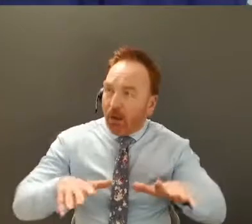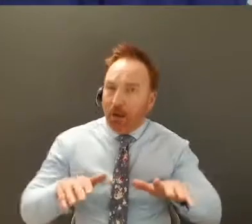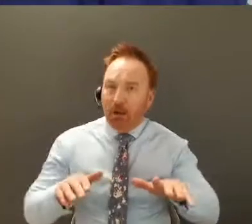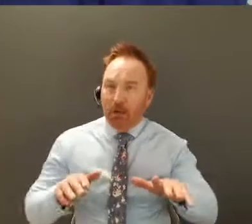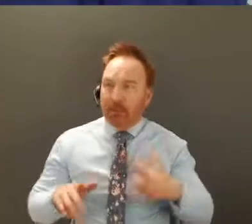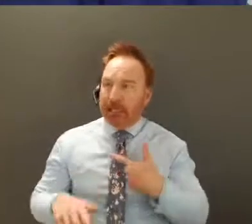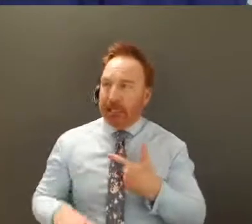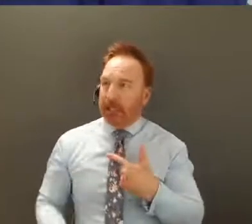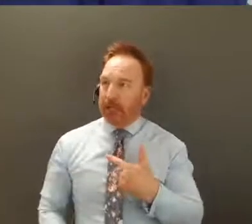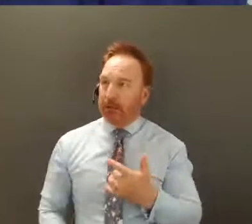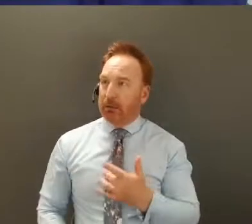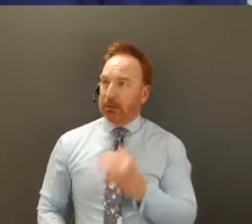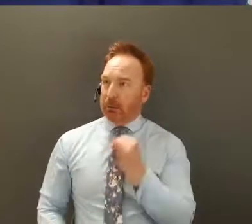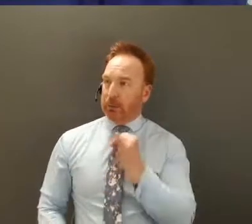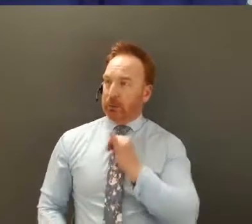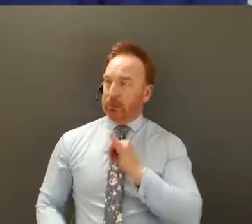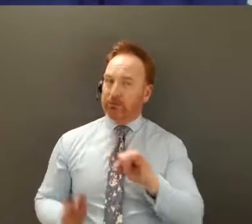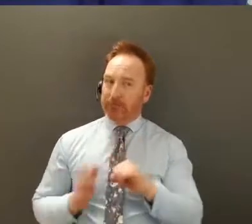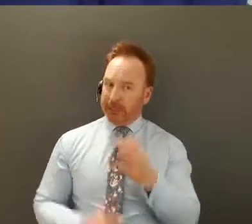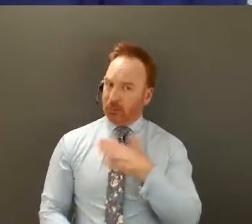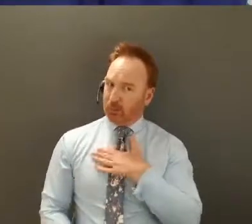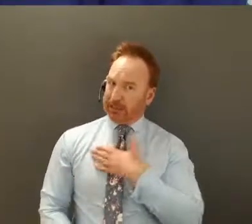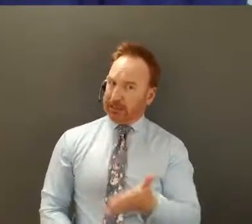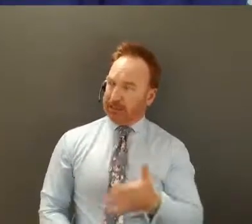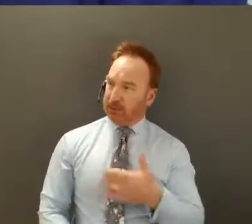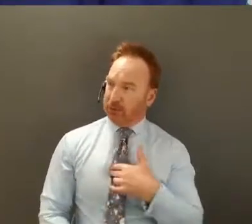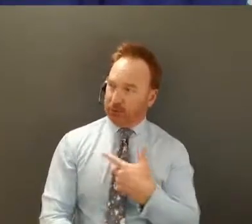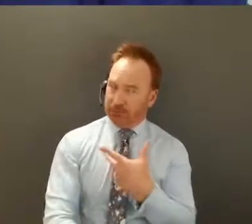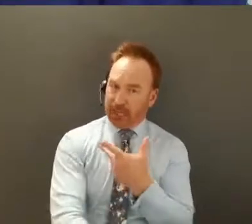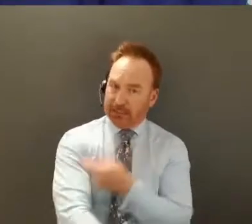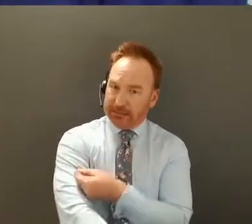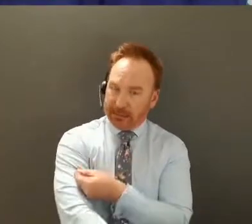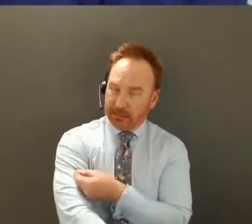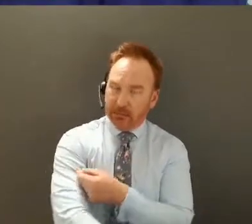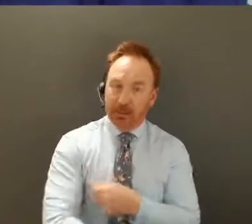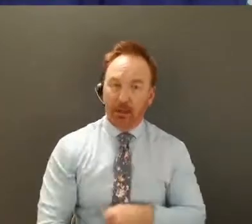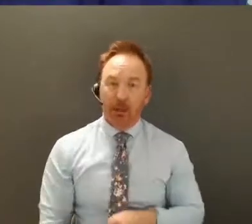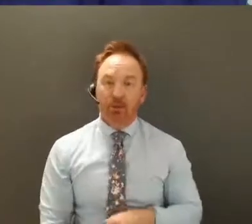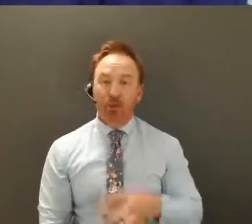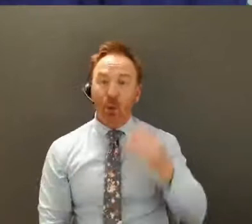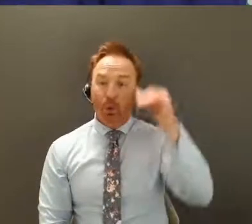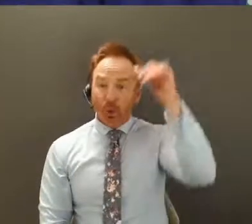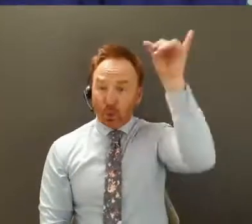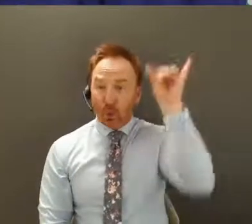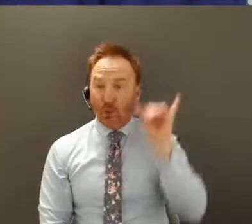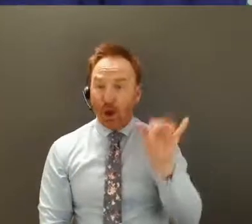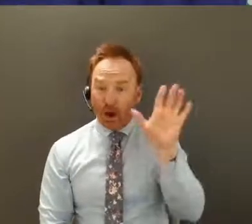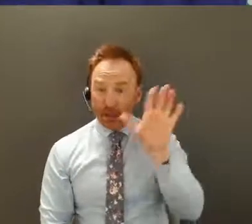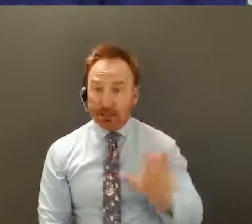Andre: Doctor Hanley, there was a surge at the vaccination